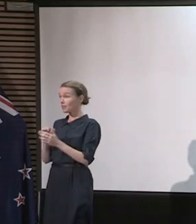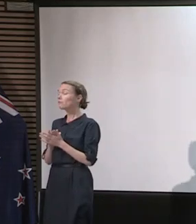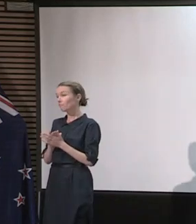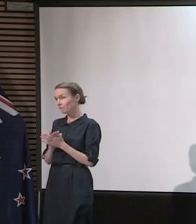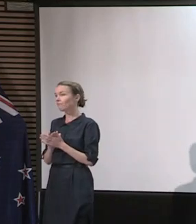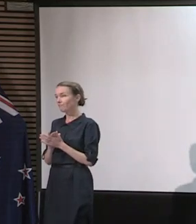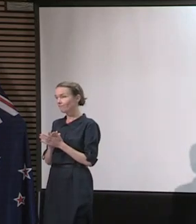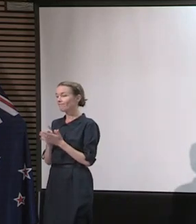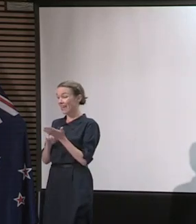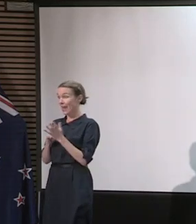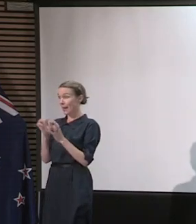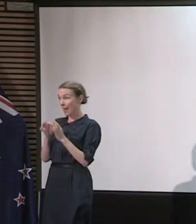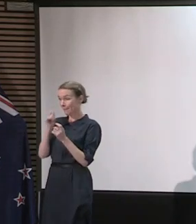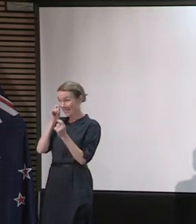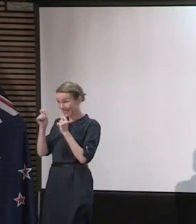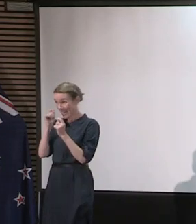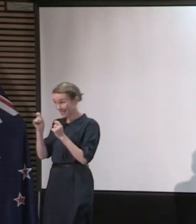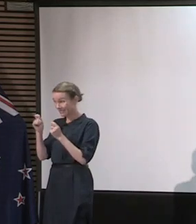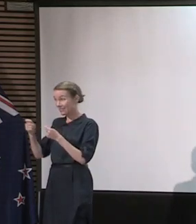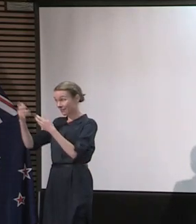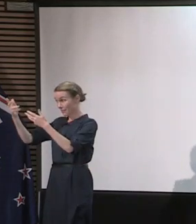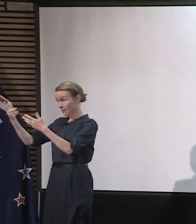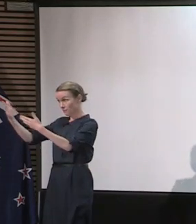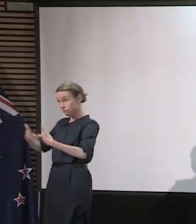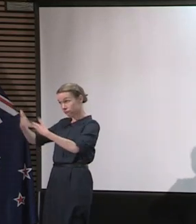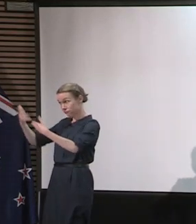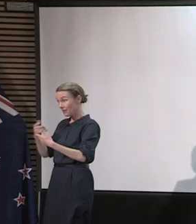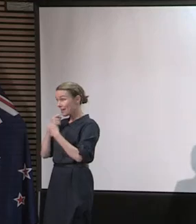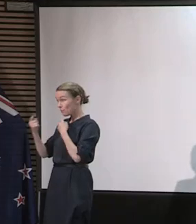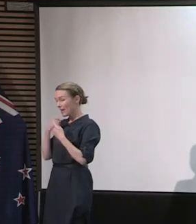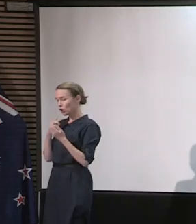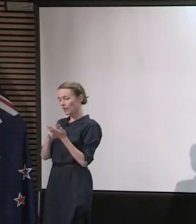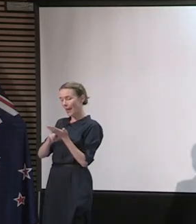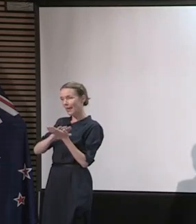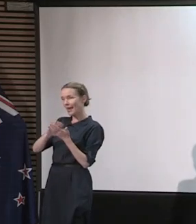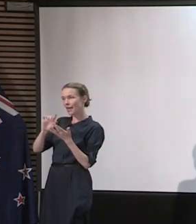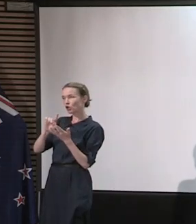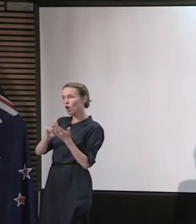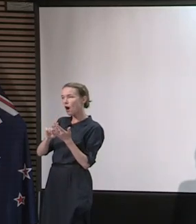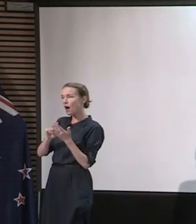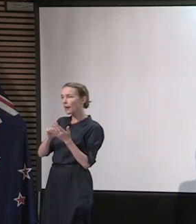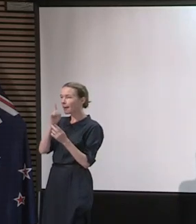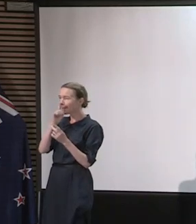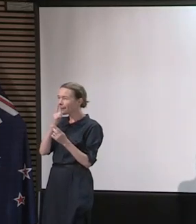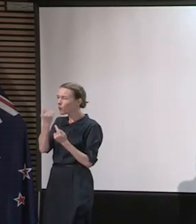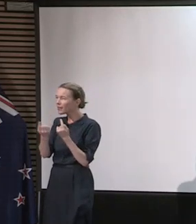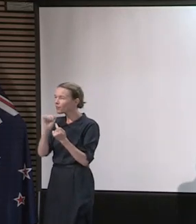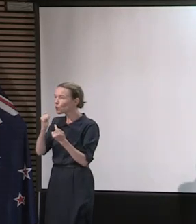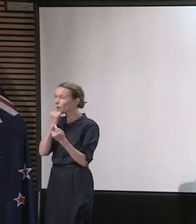when might that happen? It can be done. When we publish the data, we are linking them to